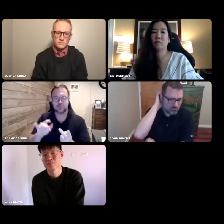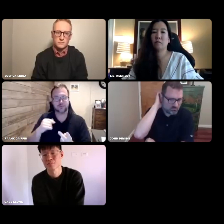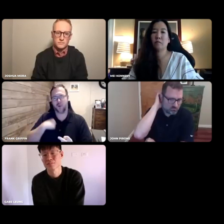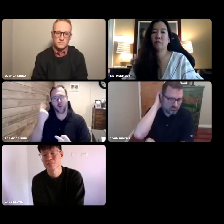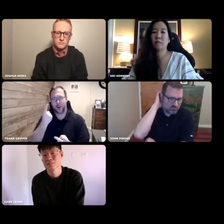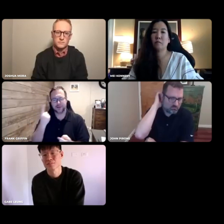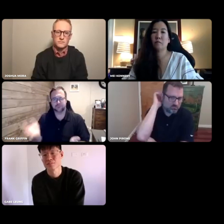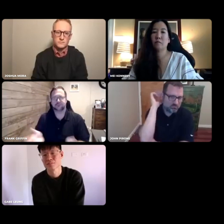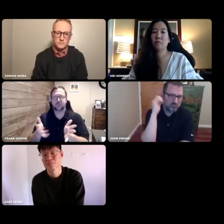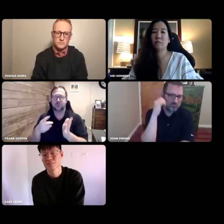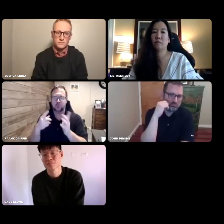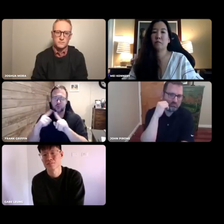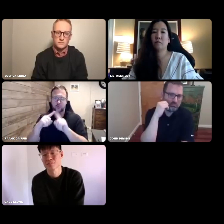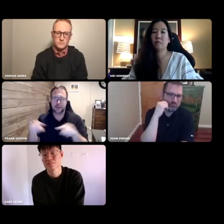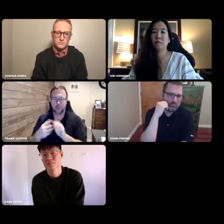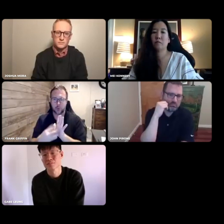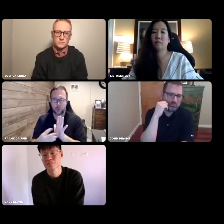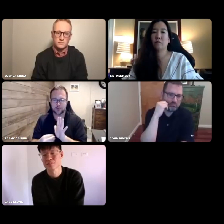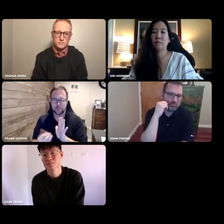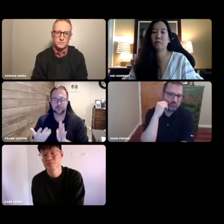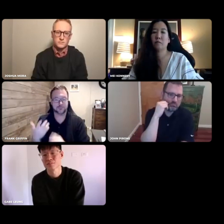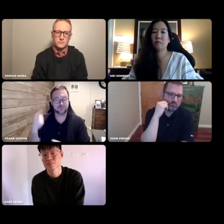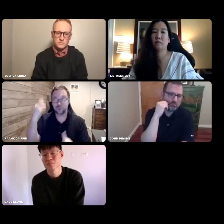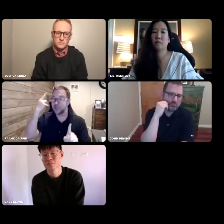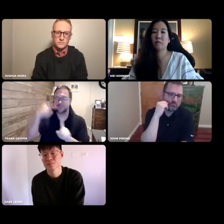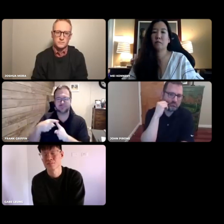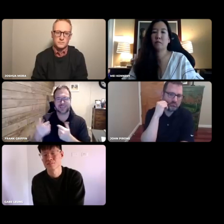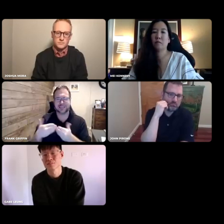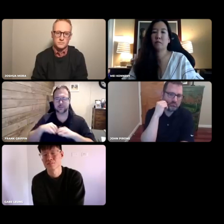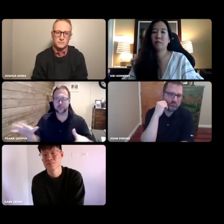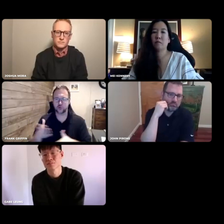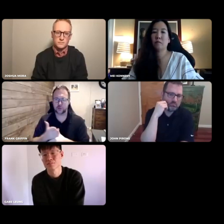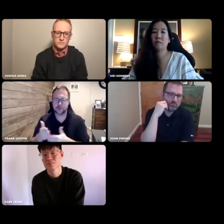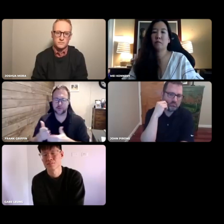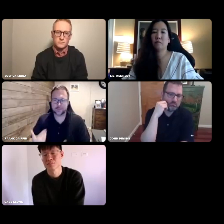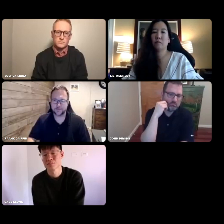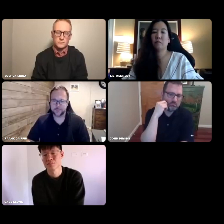If it's not accessible, I encourage you to screen record it.